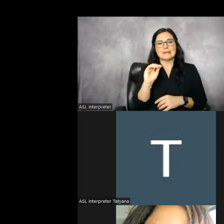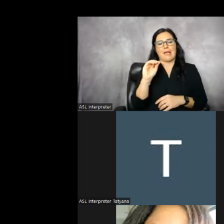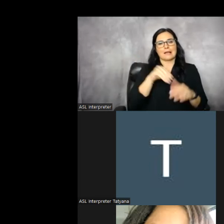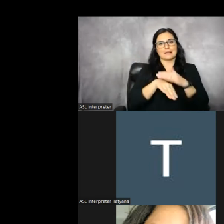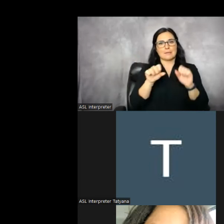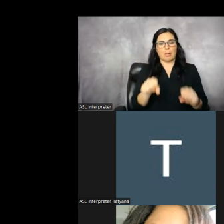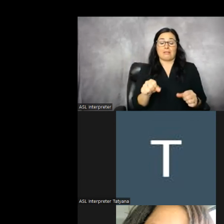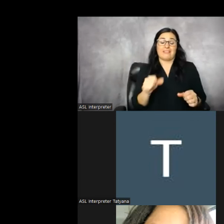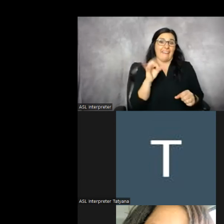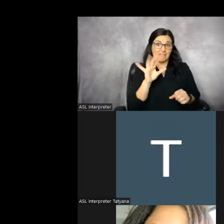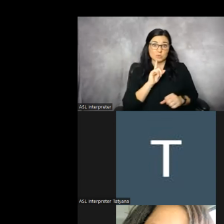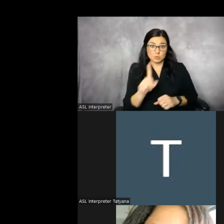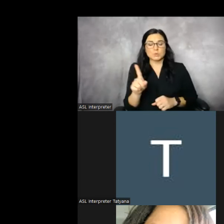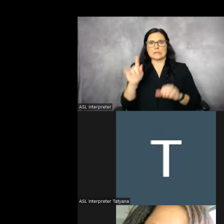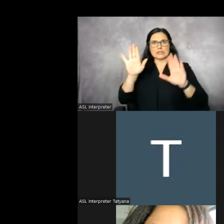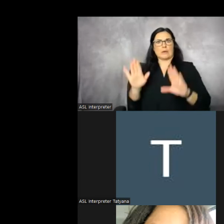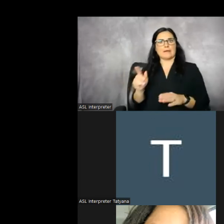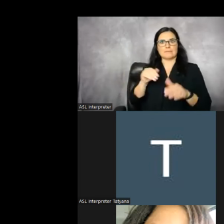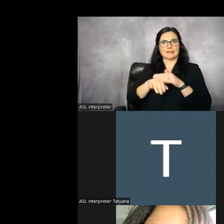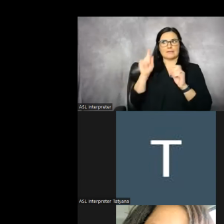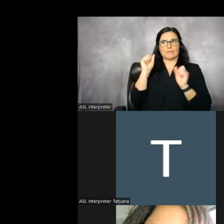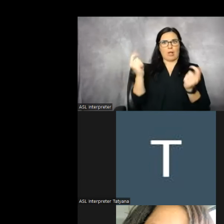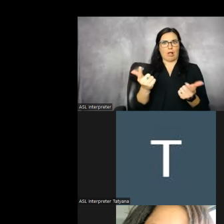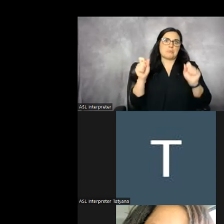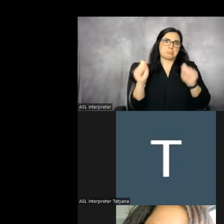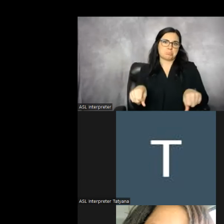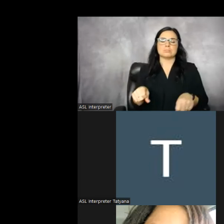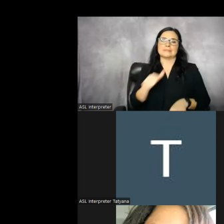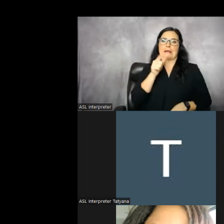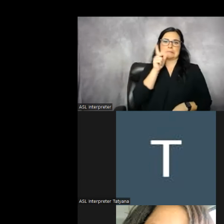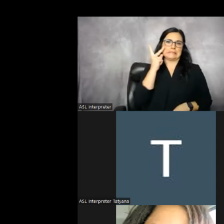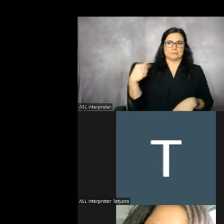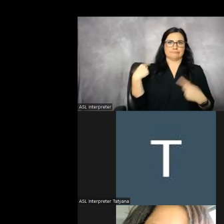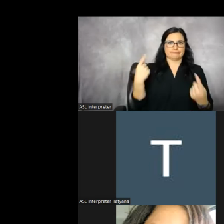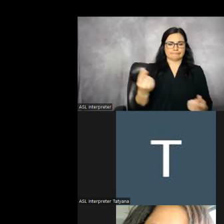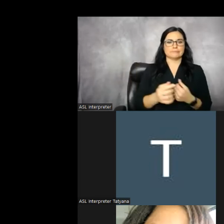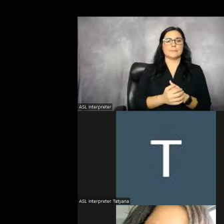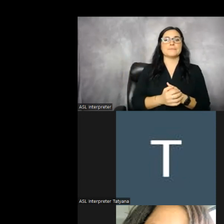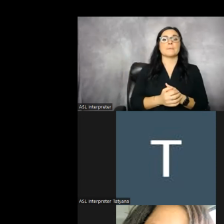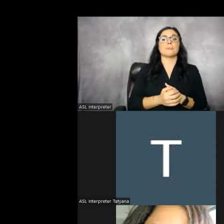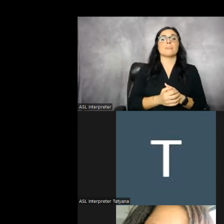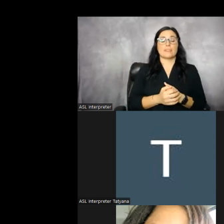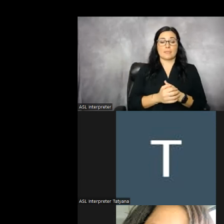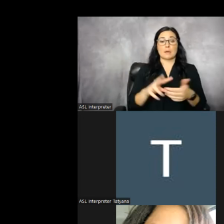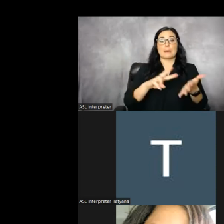That provides access to everyone. And on the right side of the slide, this allows everyone